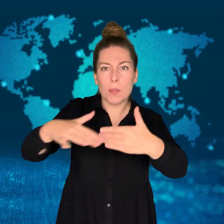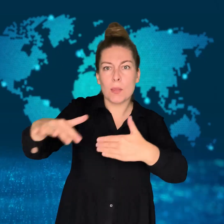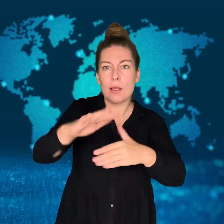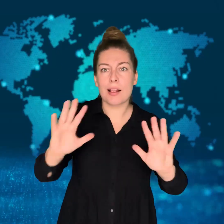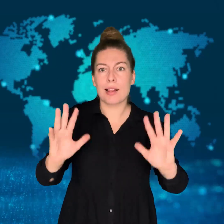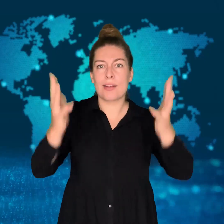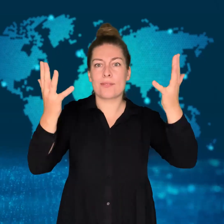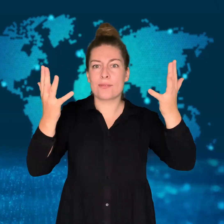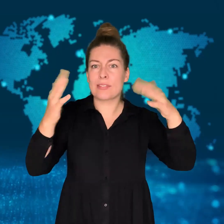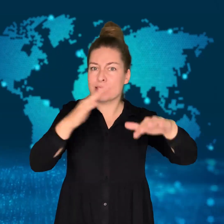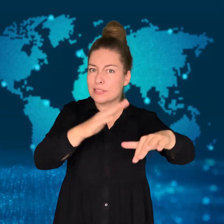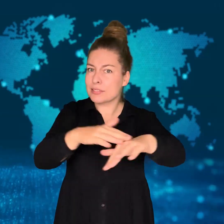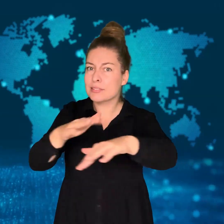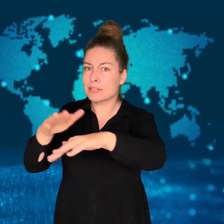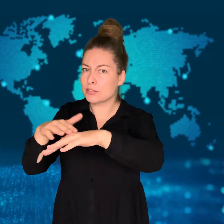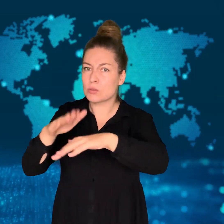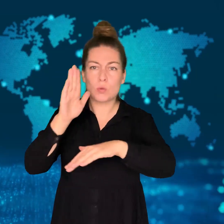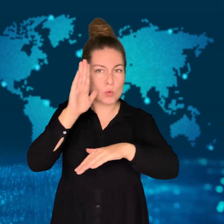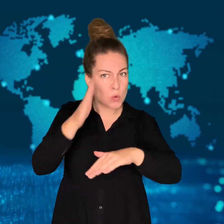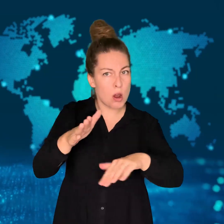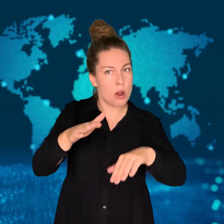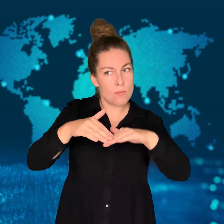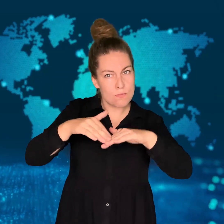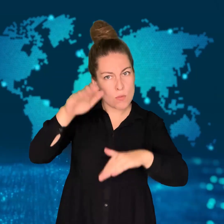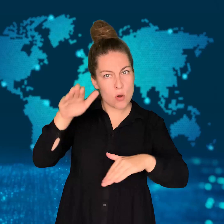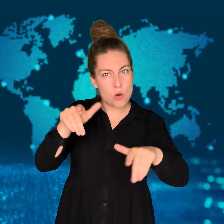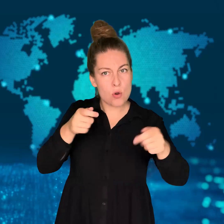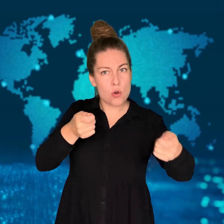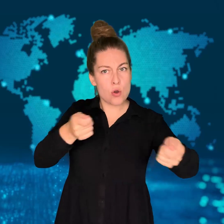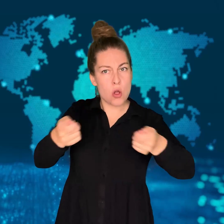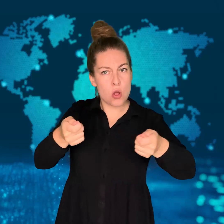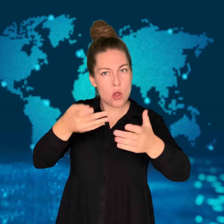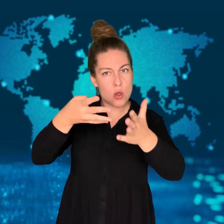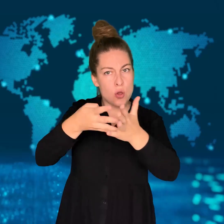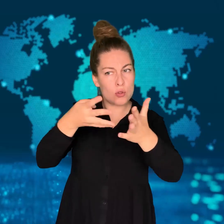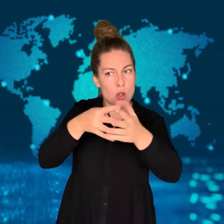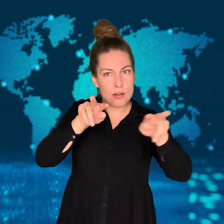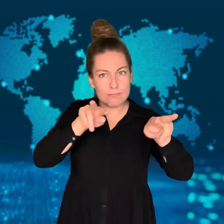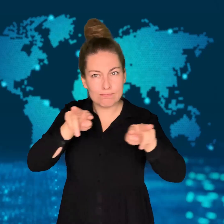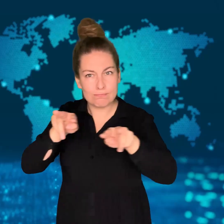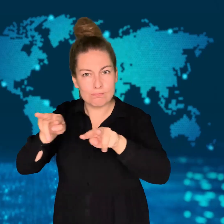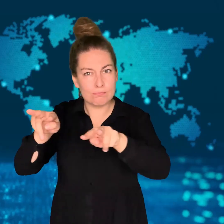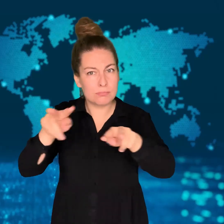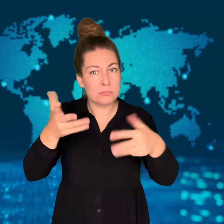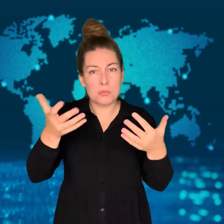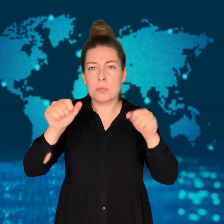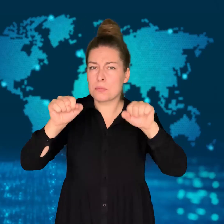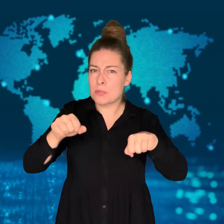Police warned citizens nearby that there would be controlled explosions